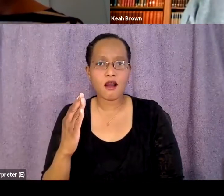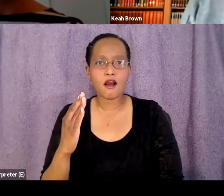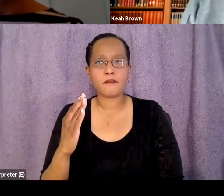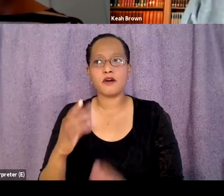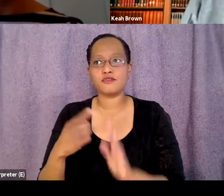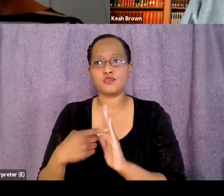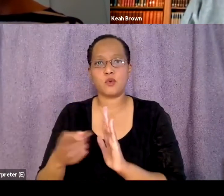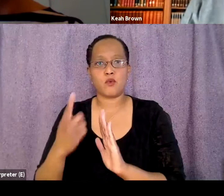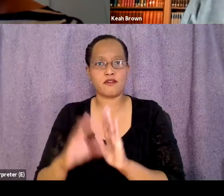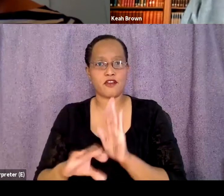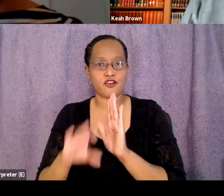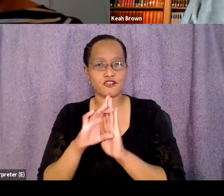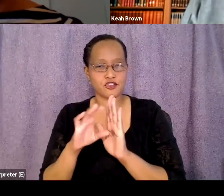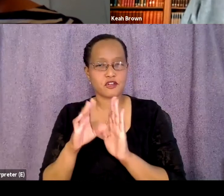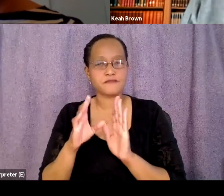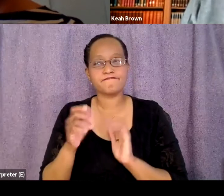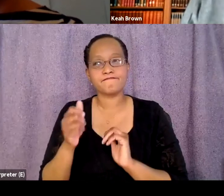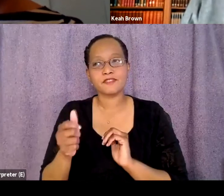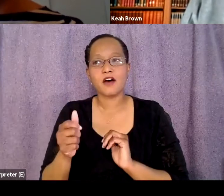who was the best friend of Dion and they don't make it.